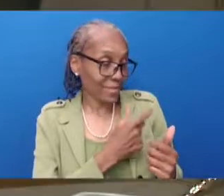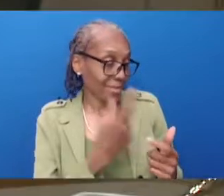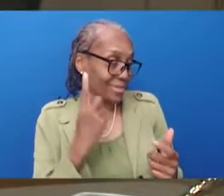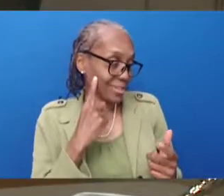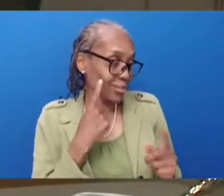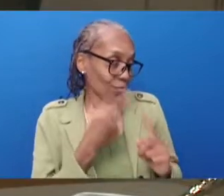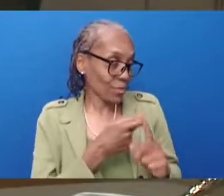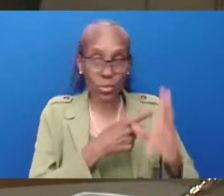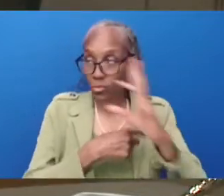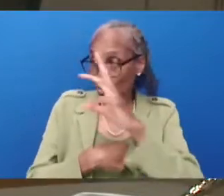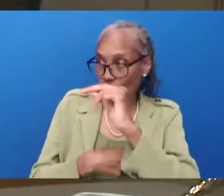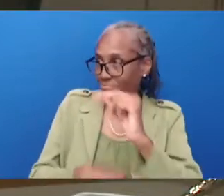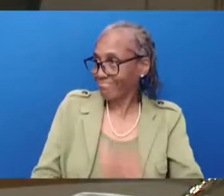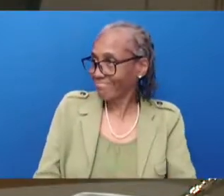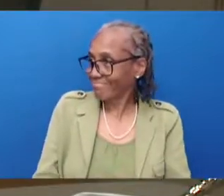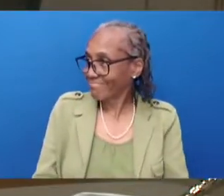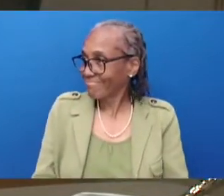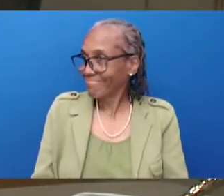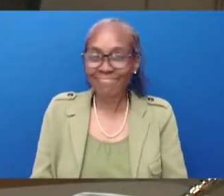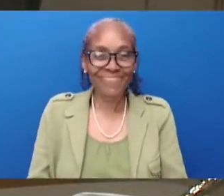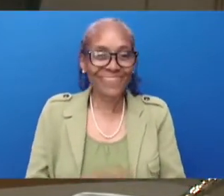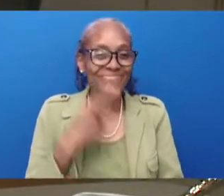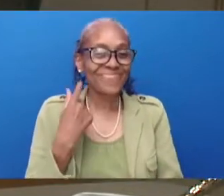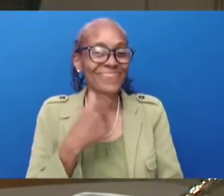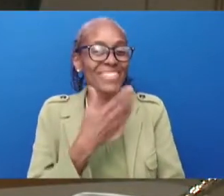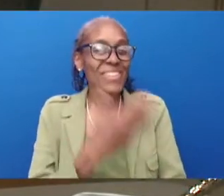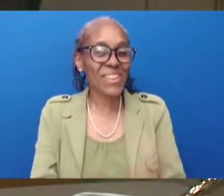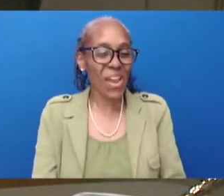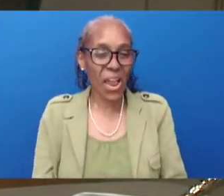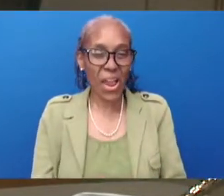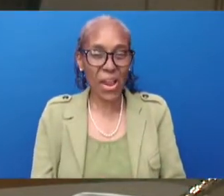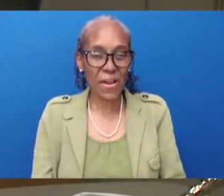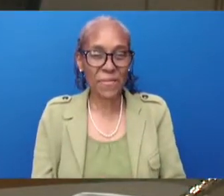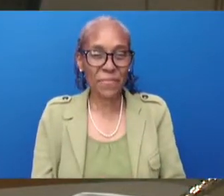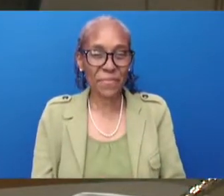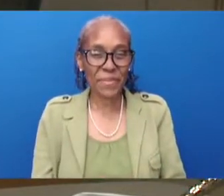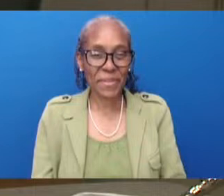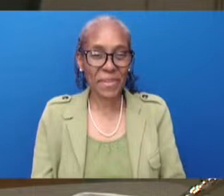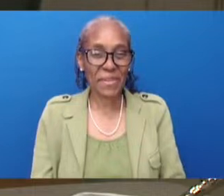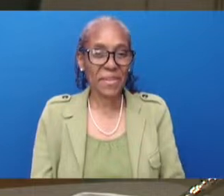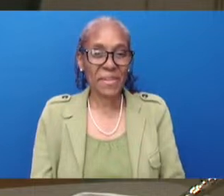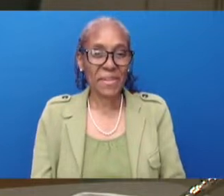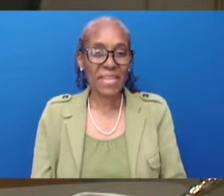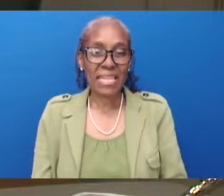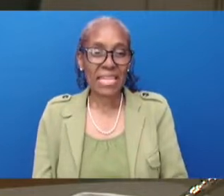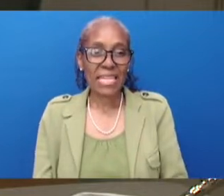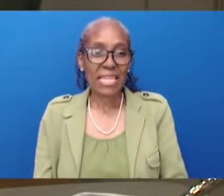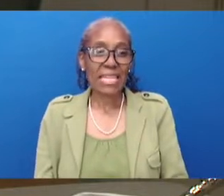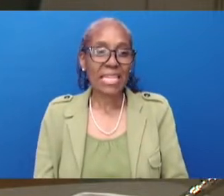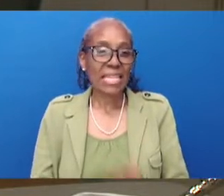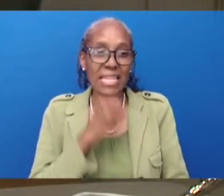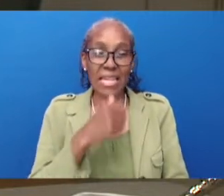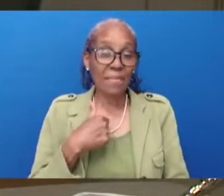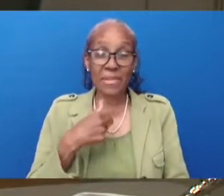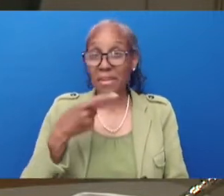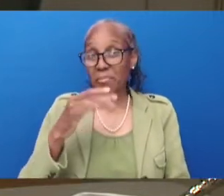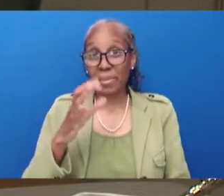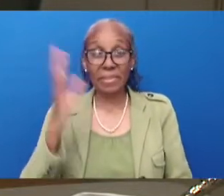LIKE TO SAY ANYTHING, WE WOULD LOVE TO HEAR FROM YOU. NO.